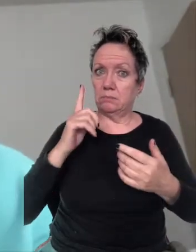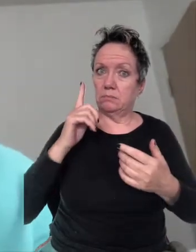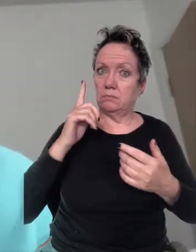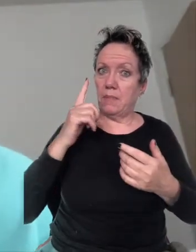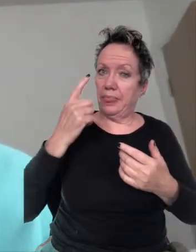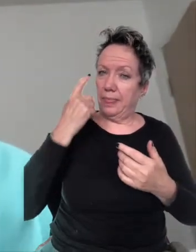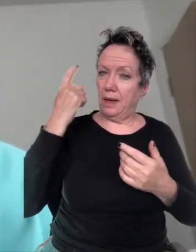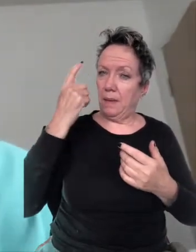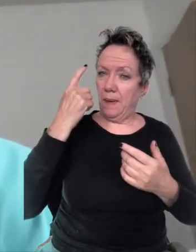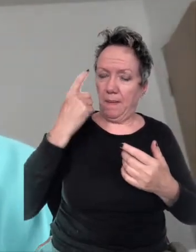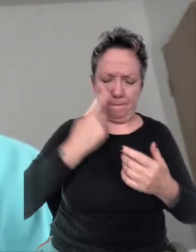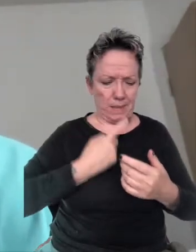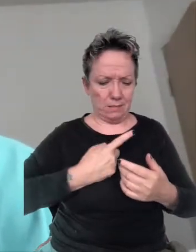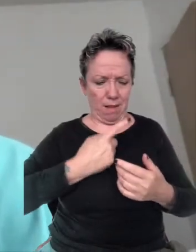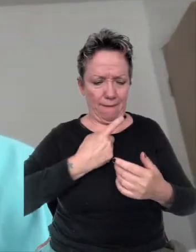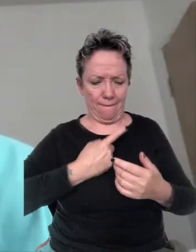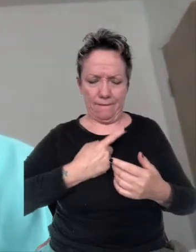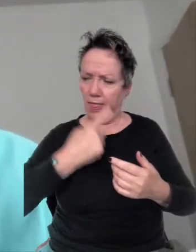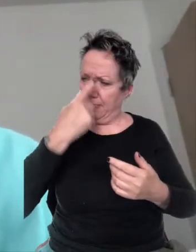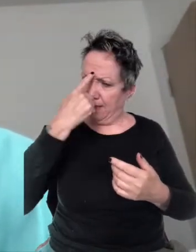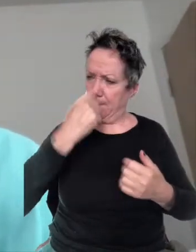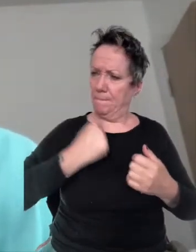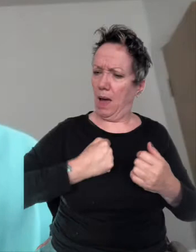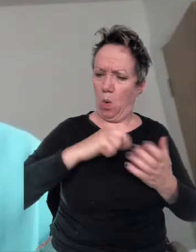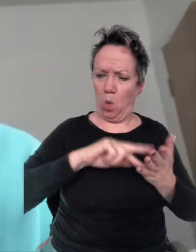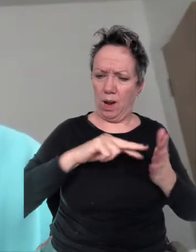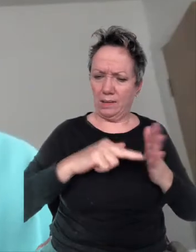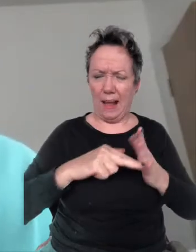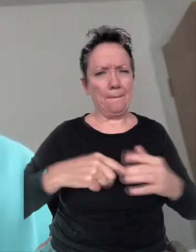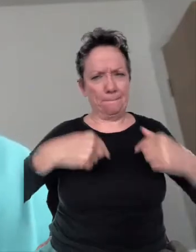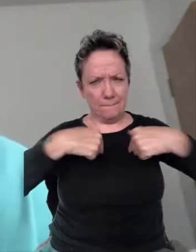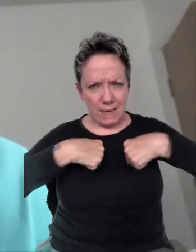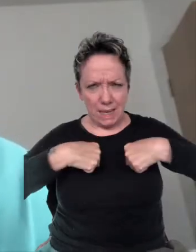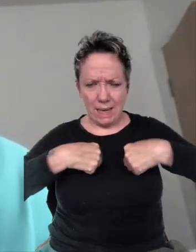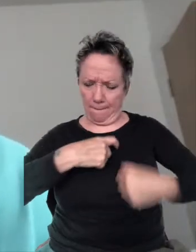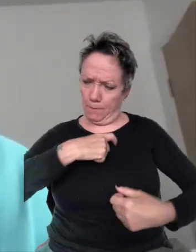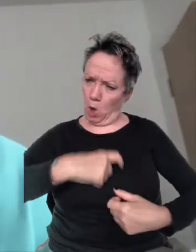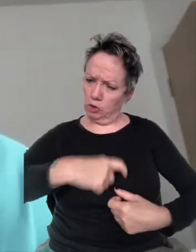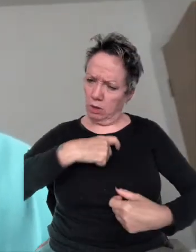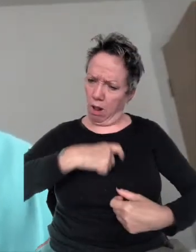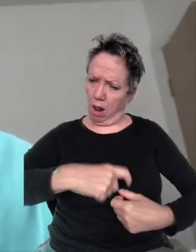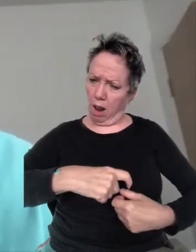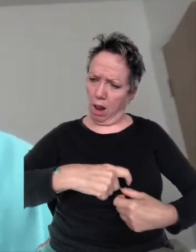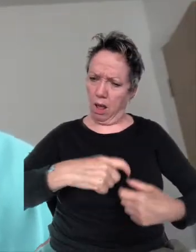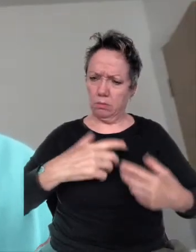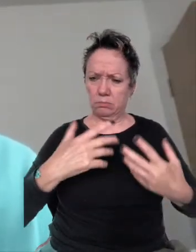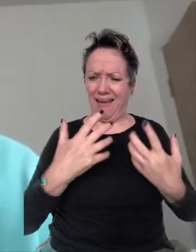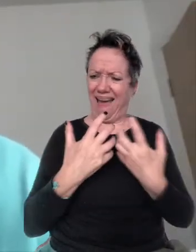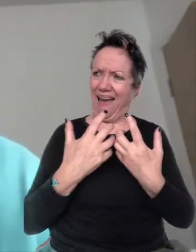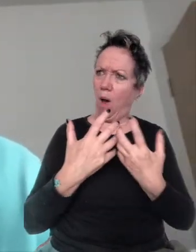and, um, and myself as a human being and how I, how I was thinking about the world at that particular time.